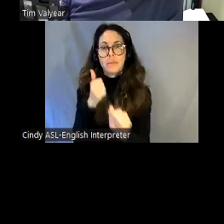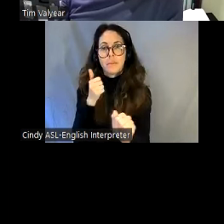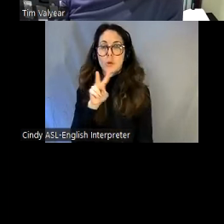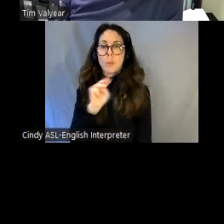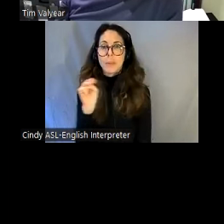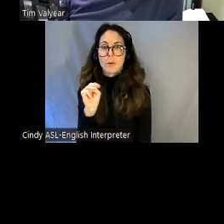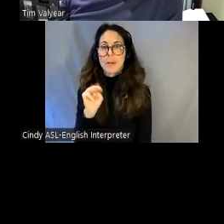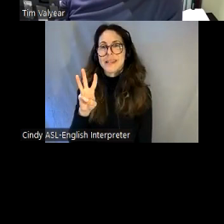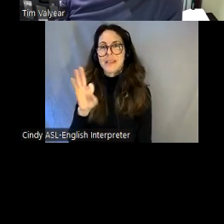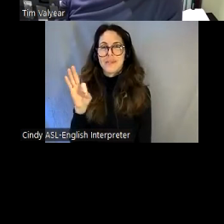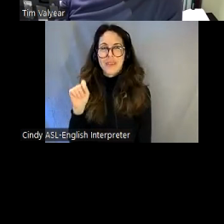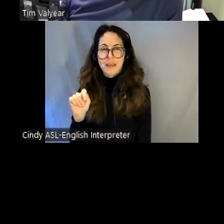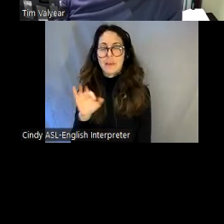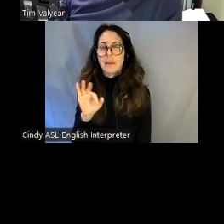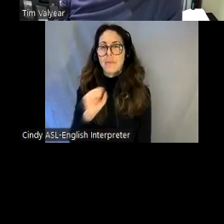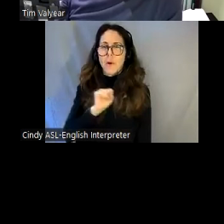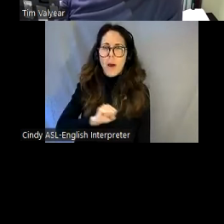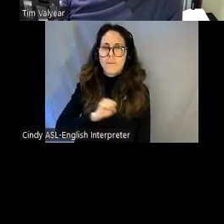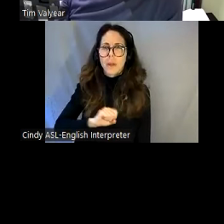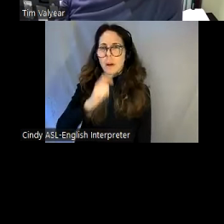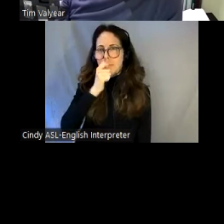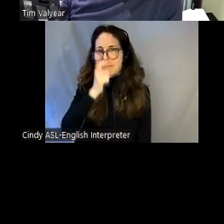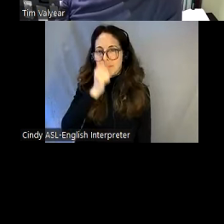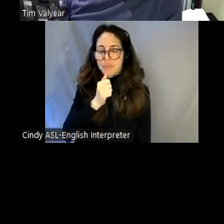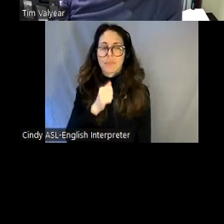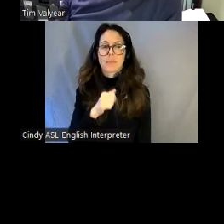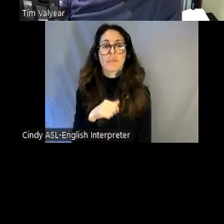elbow. Do not sneeze or cough toward anyone in front